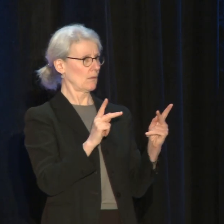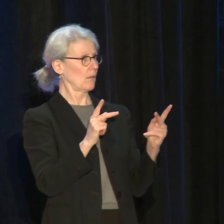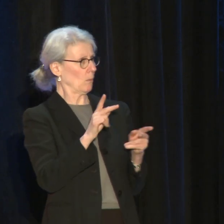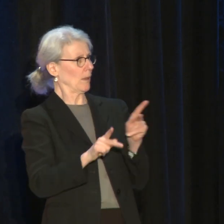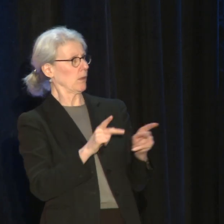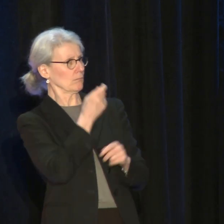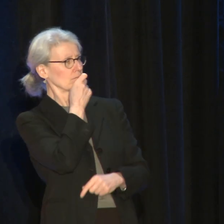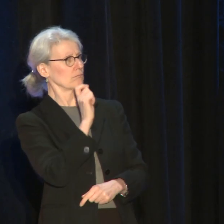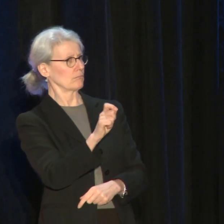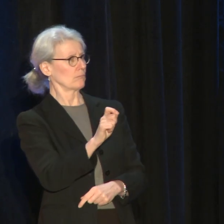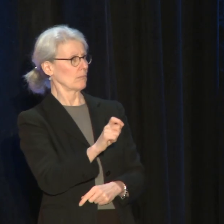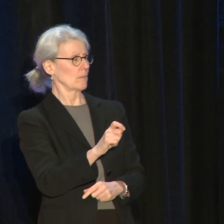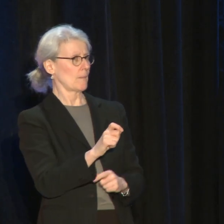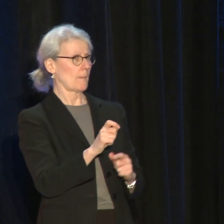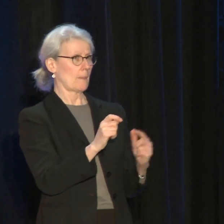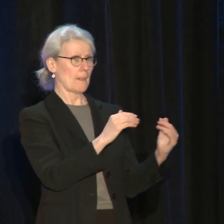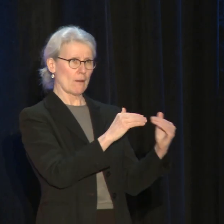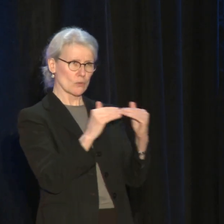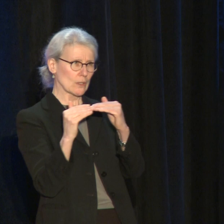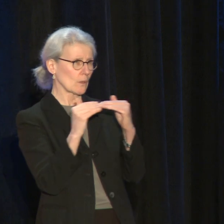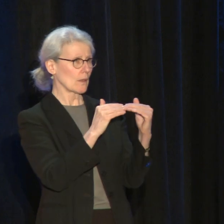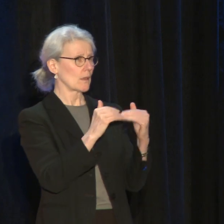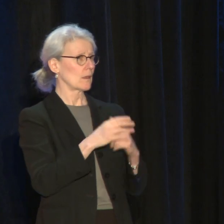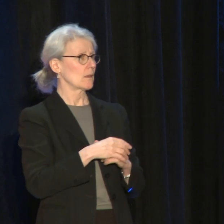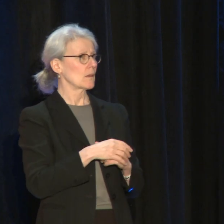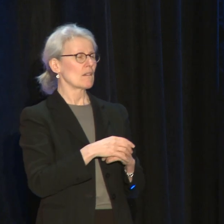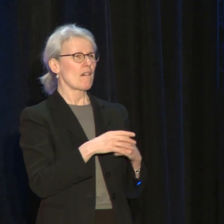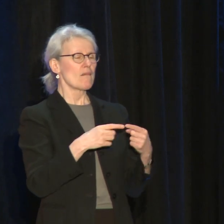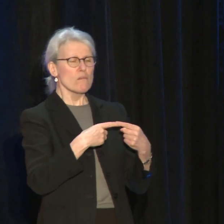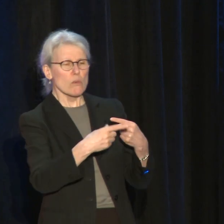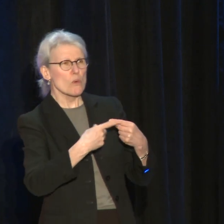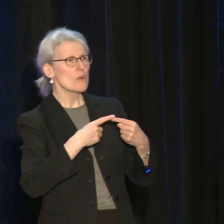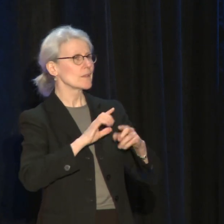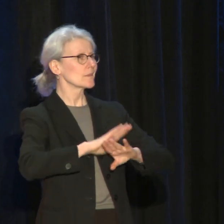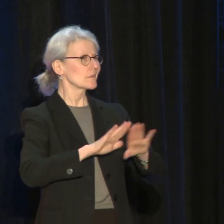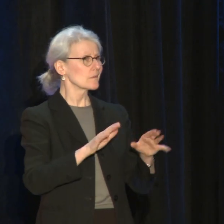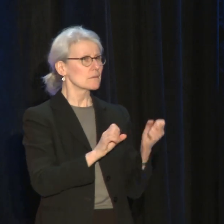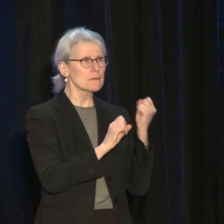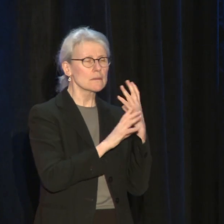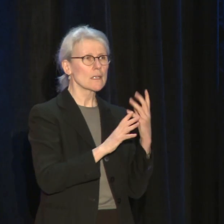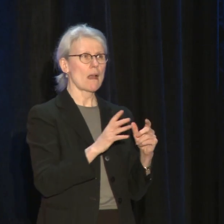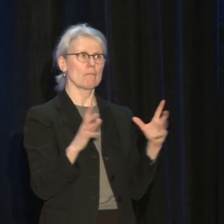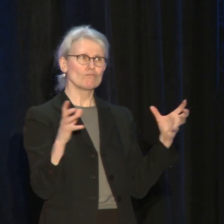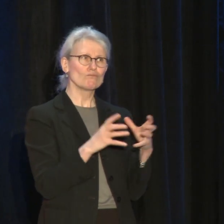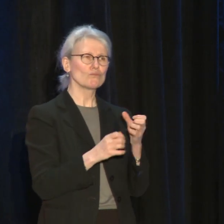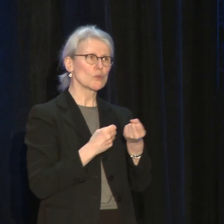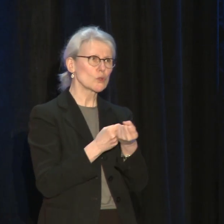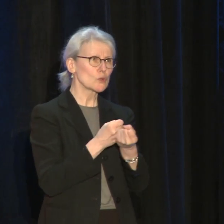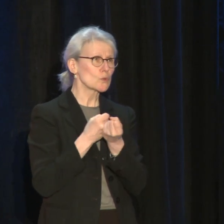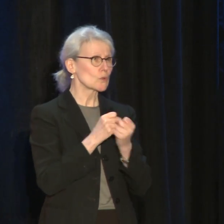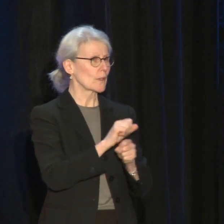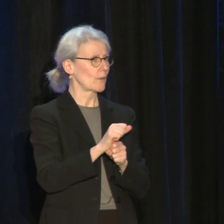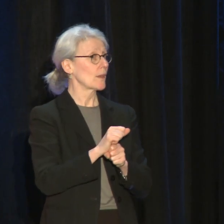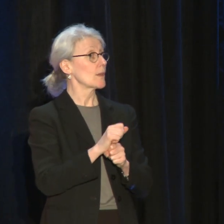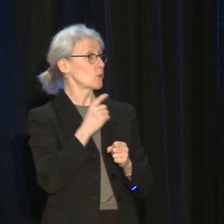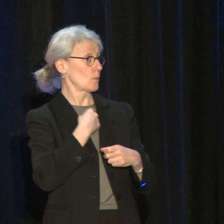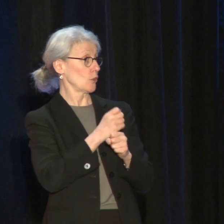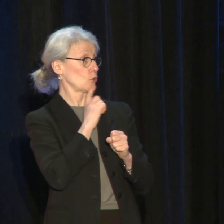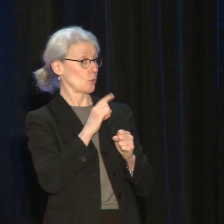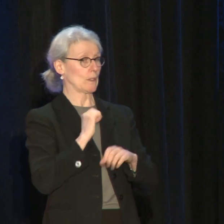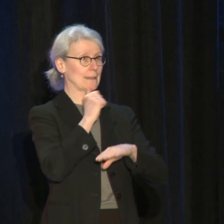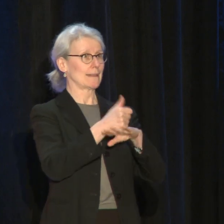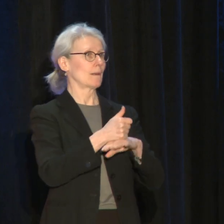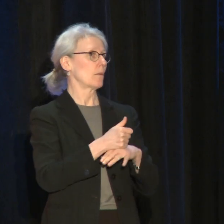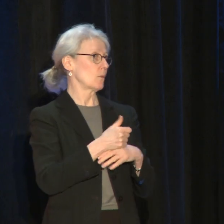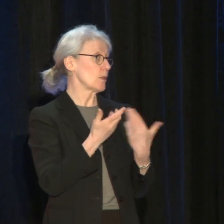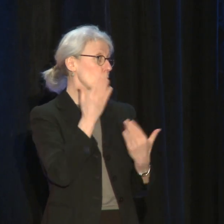of crossing borders, of coming together, in order to create what we know we can create: